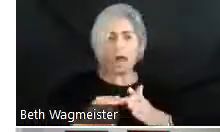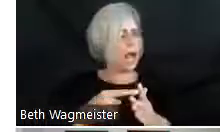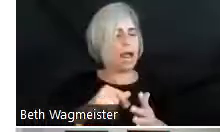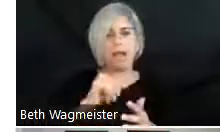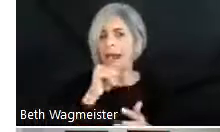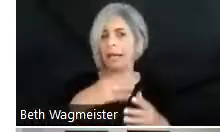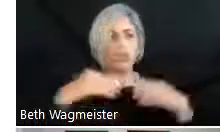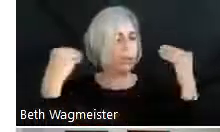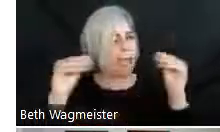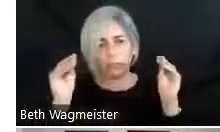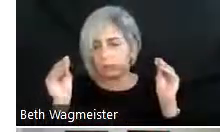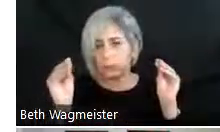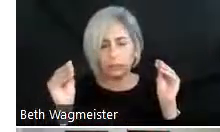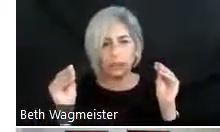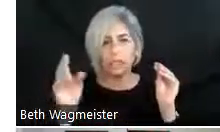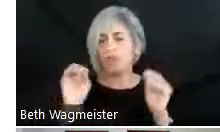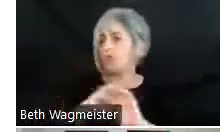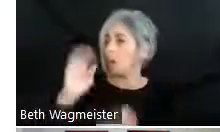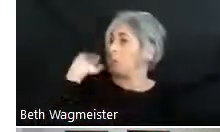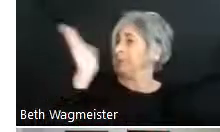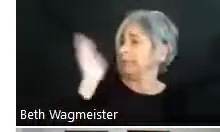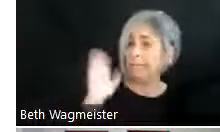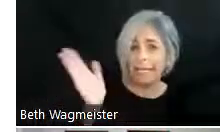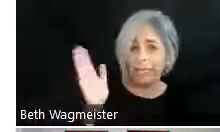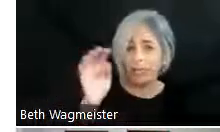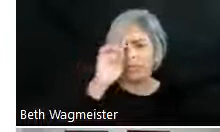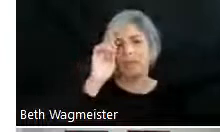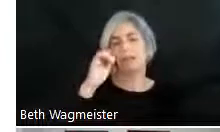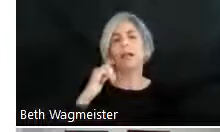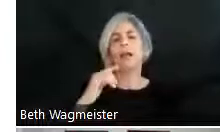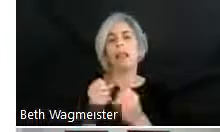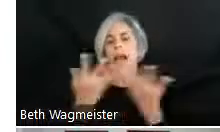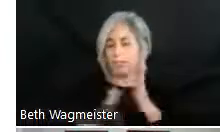I didn't do any presentations. In fact, a lot of developers at large organizations